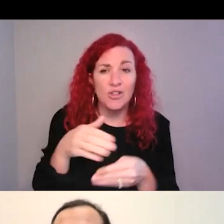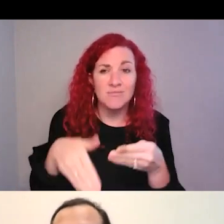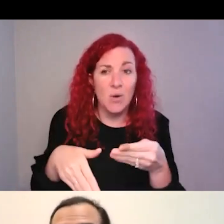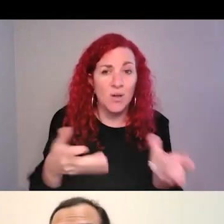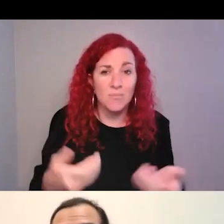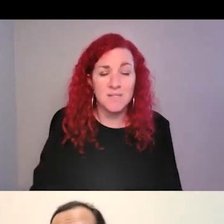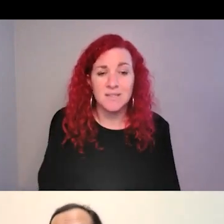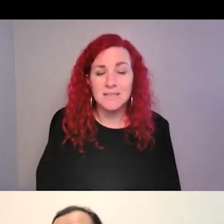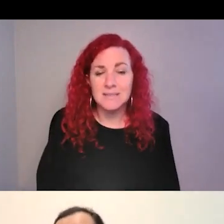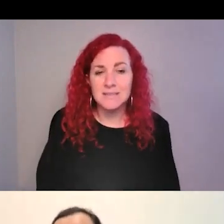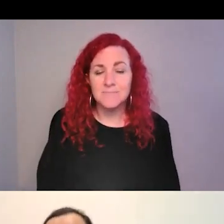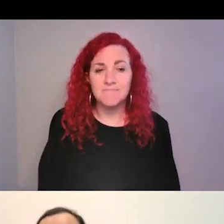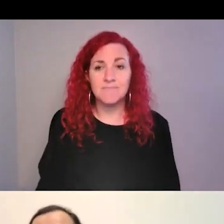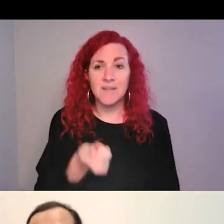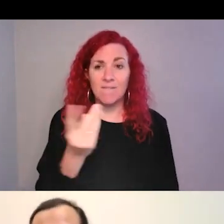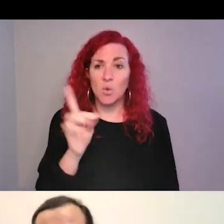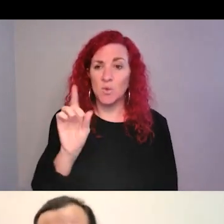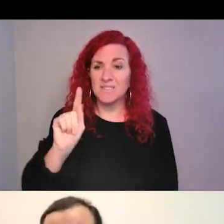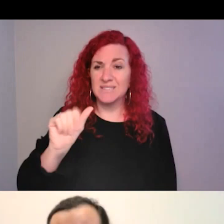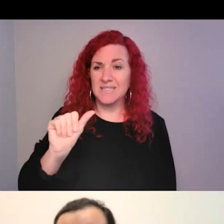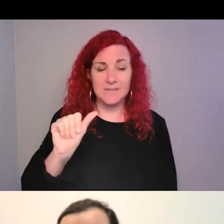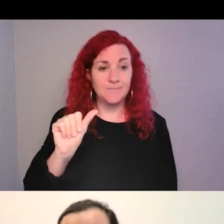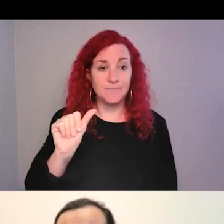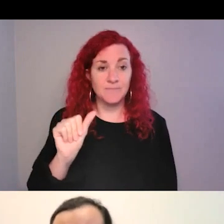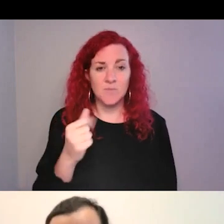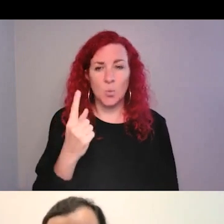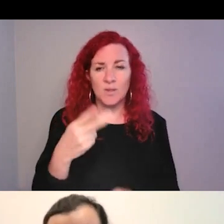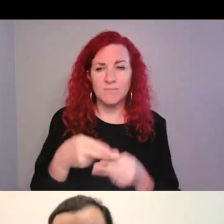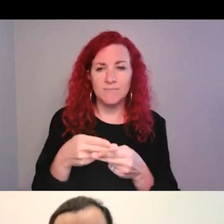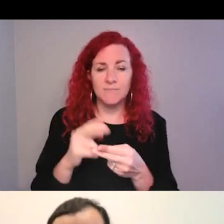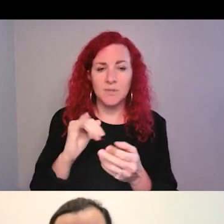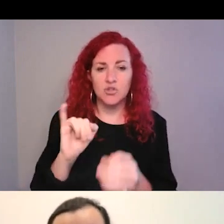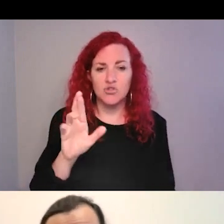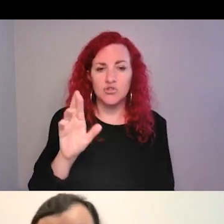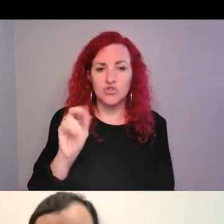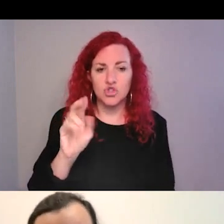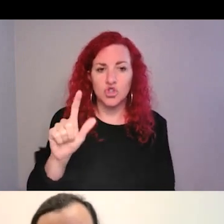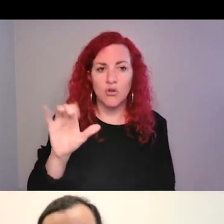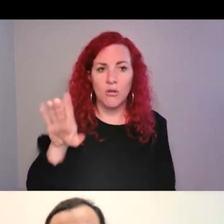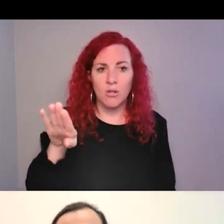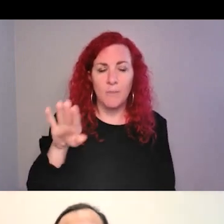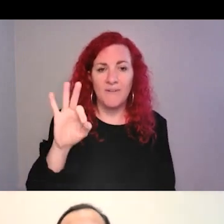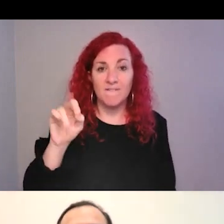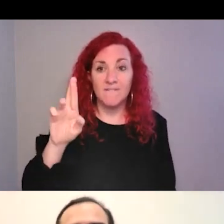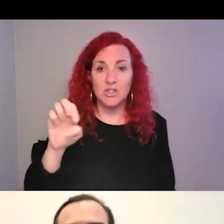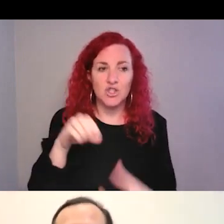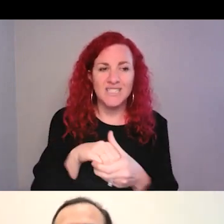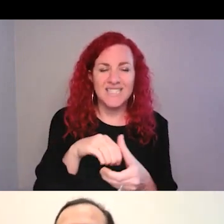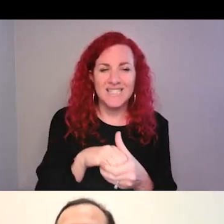SO THIS IS WHAT WE CALL THE JOURNAL CLUB FEATURE WITHIN THE DATA CORNER.